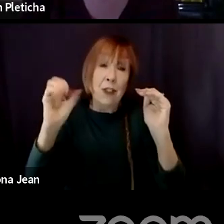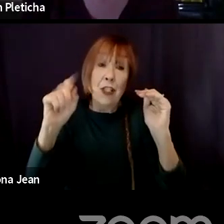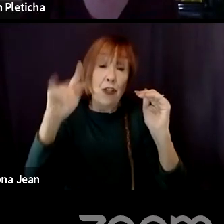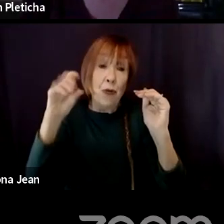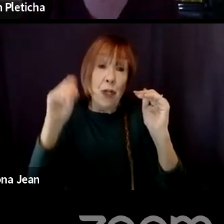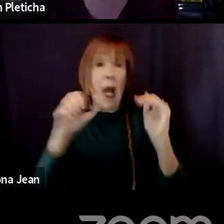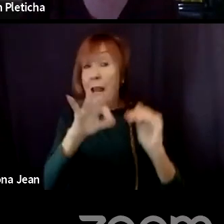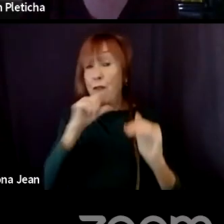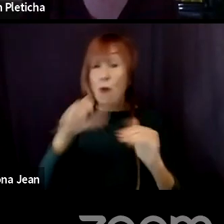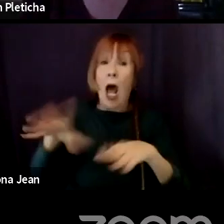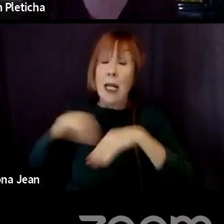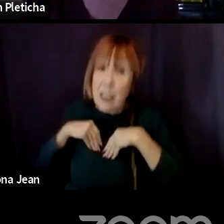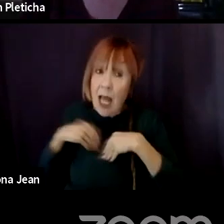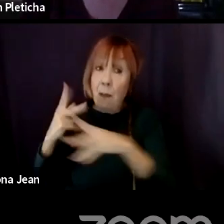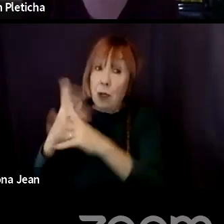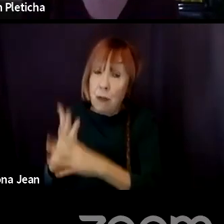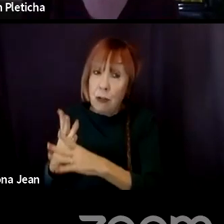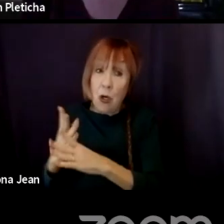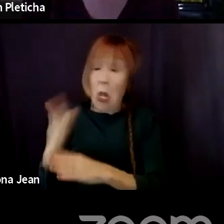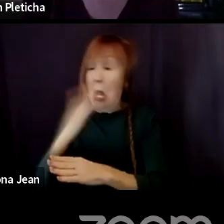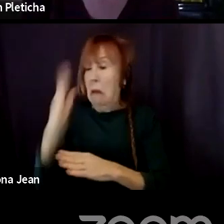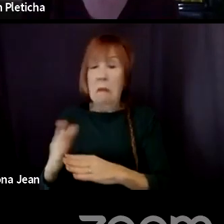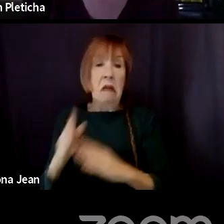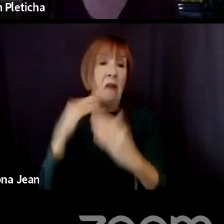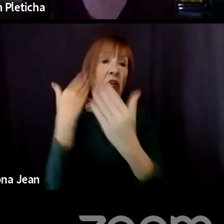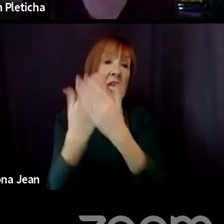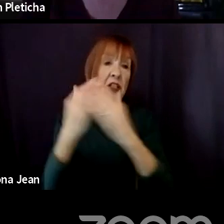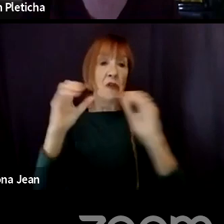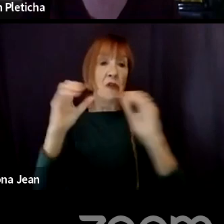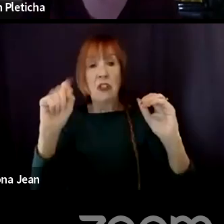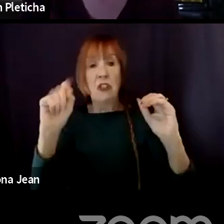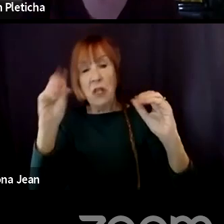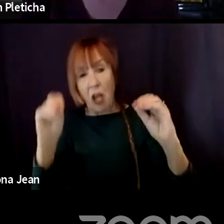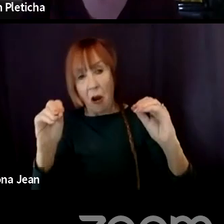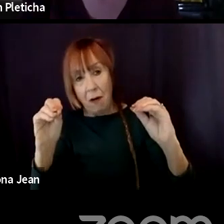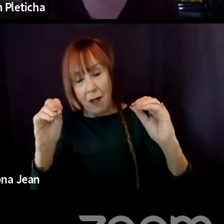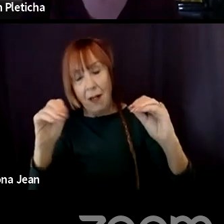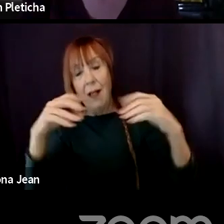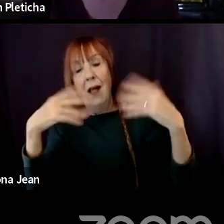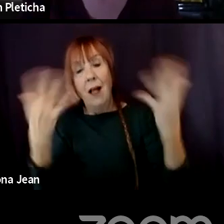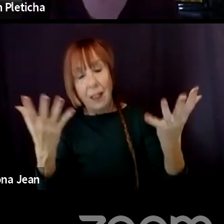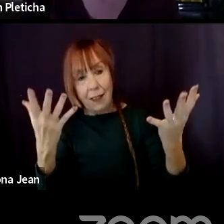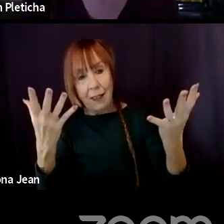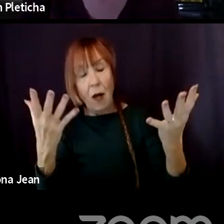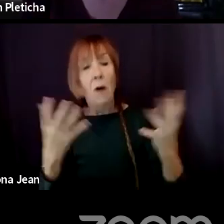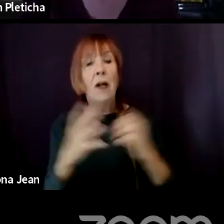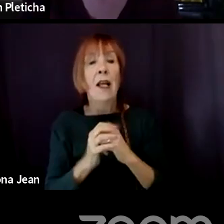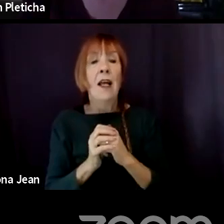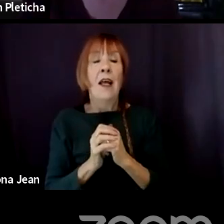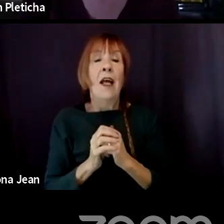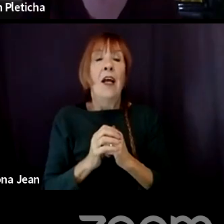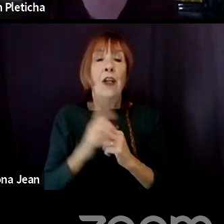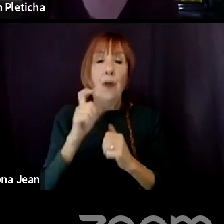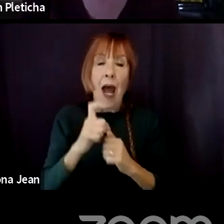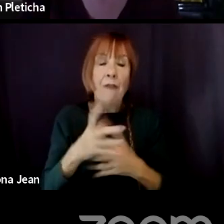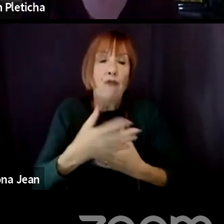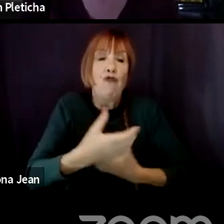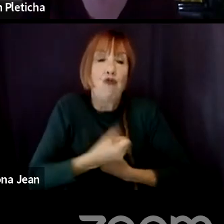especially if you're the creator of the show or the movie or whatever is just like, your confidence in the story that you're telling.